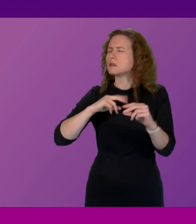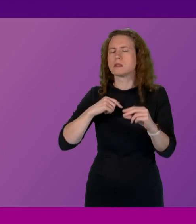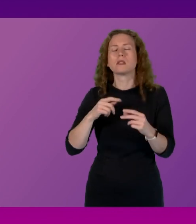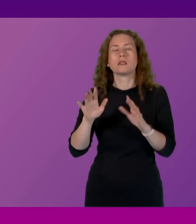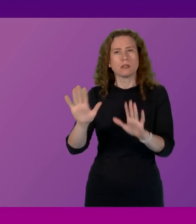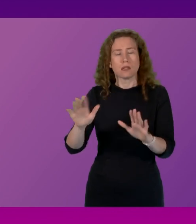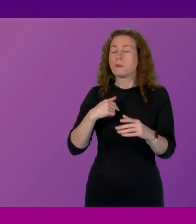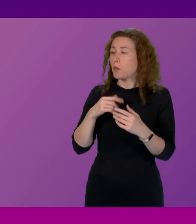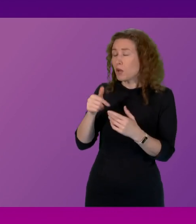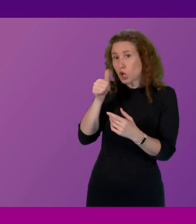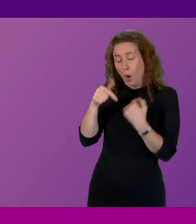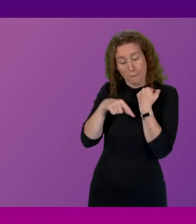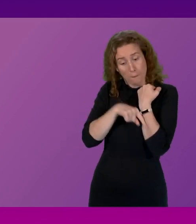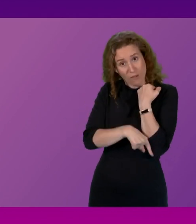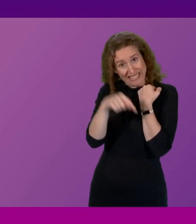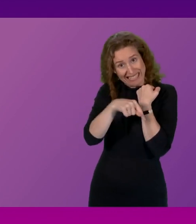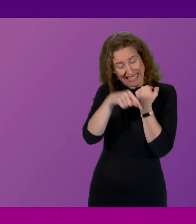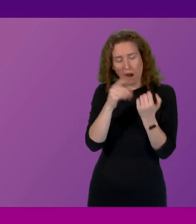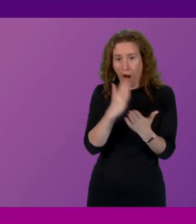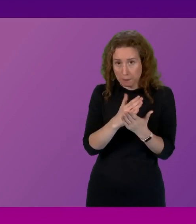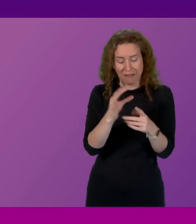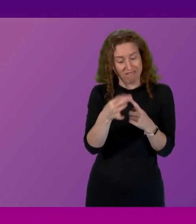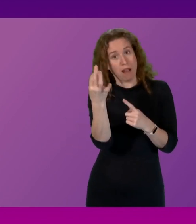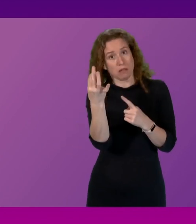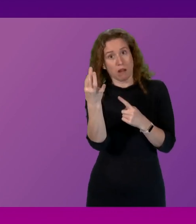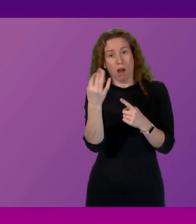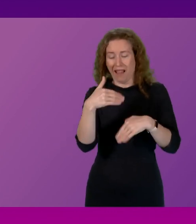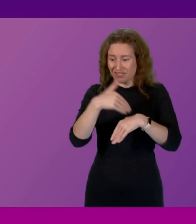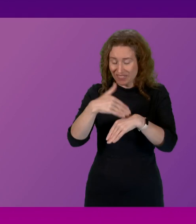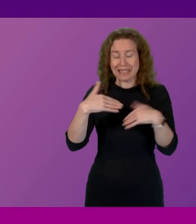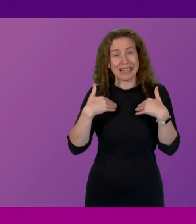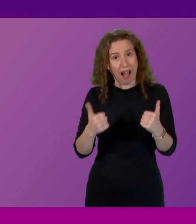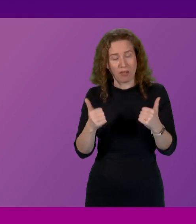that poverty is a clear determinant of, and a clear factor in, health inequality.